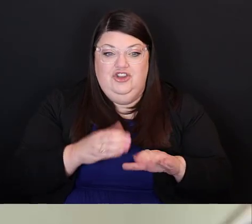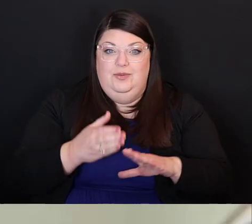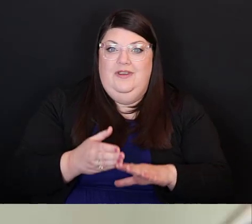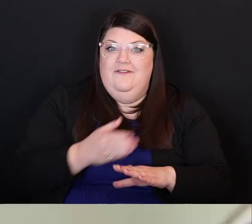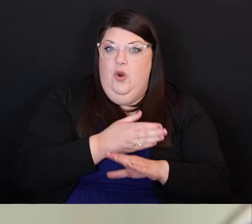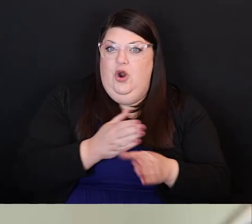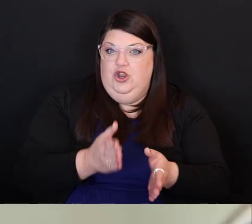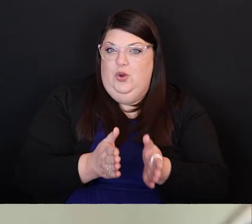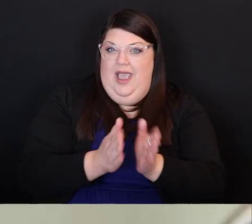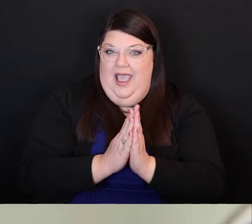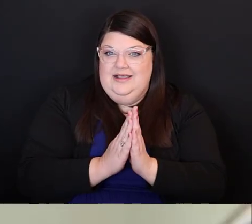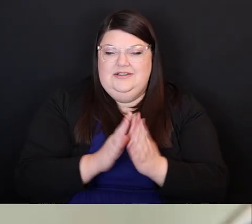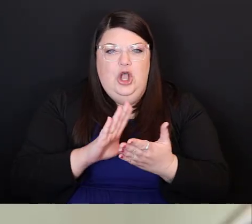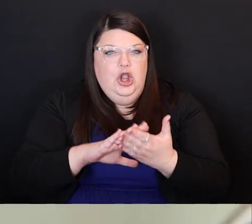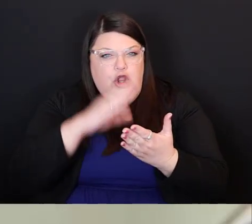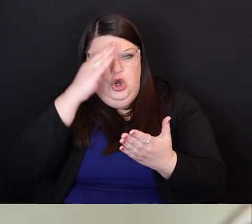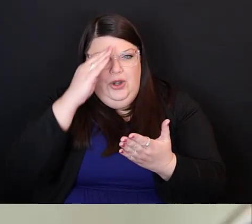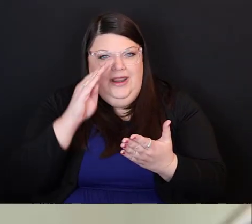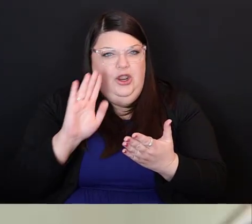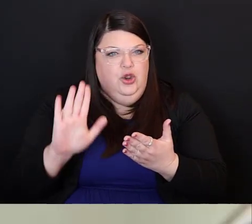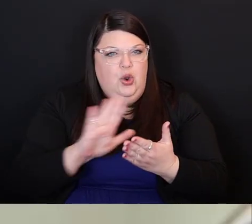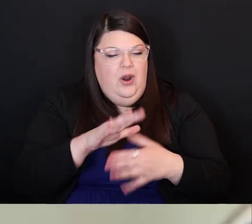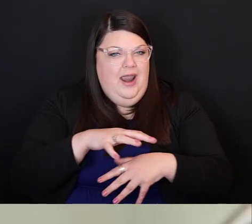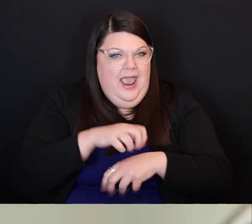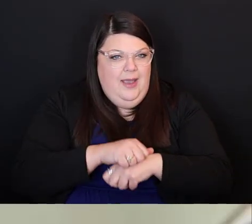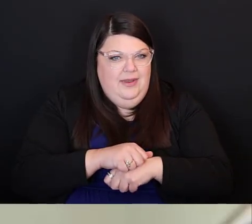using contextual data to make proactive decisions.